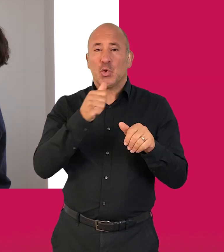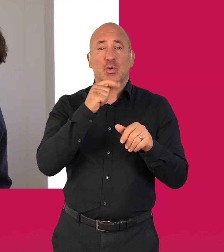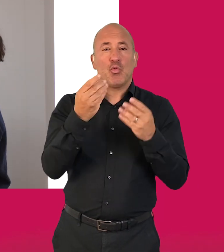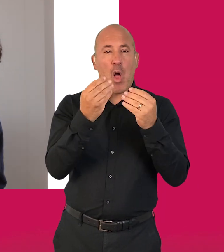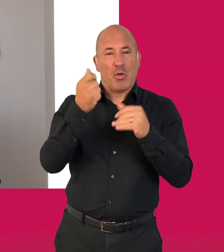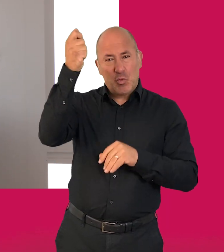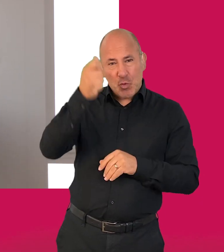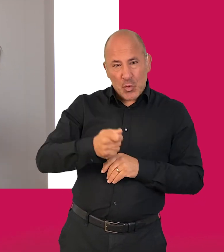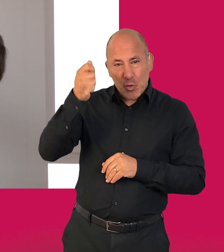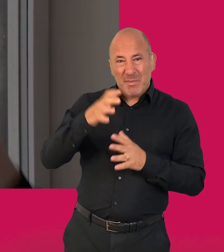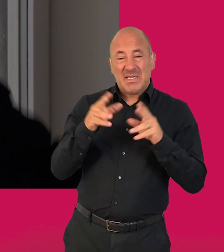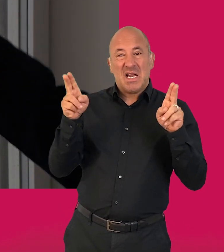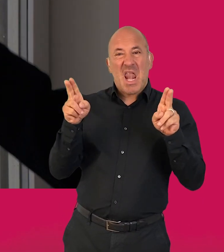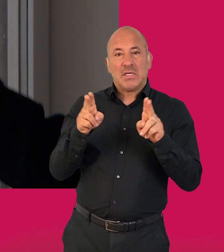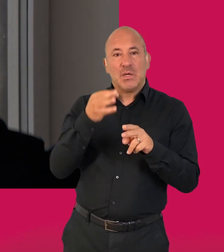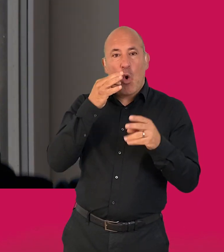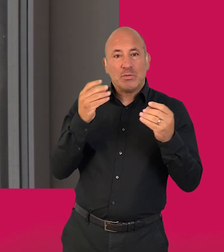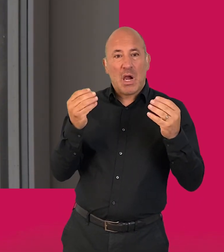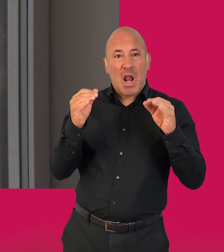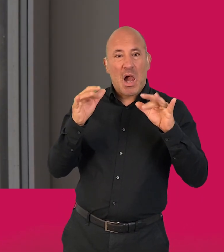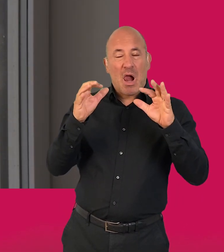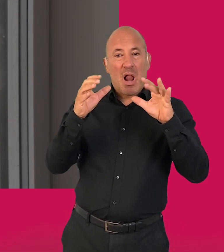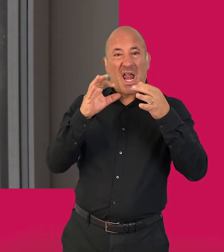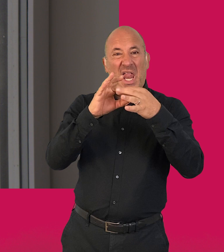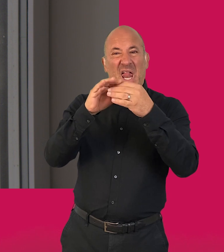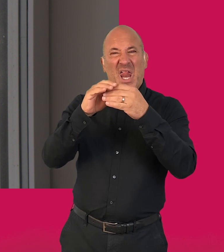This will reduce surface water building up, which could lead to mould.